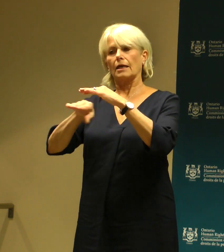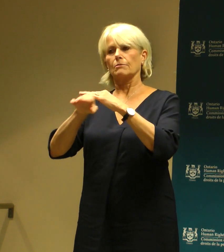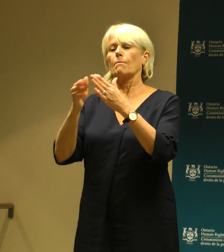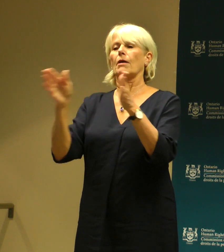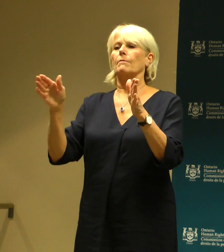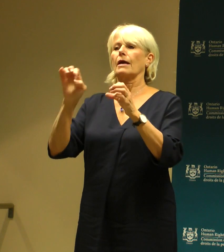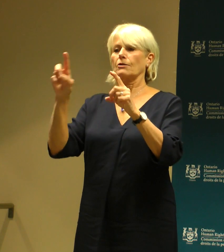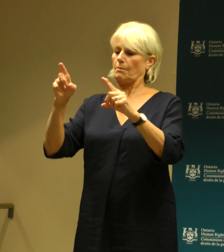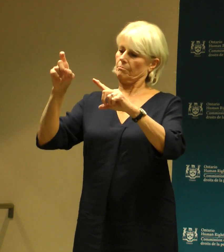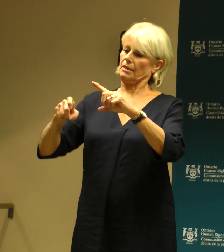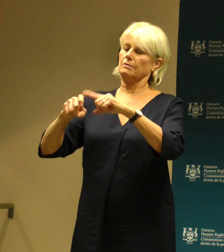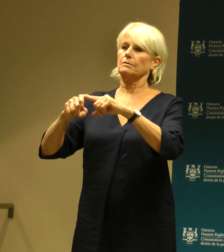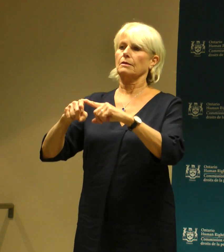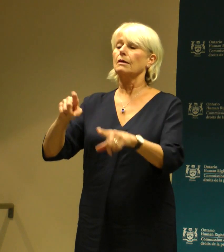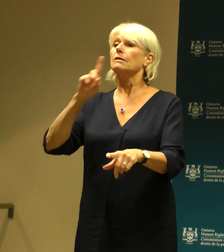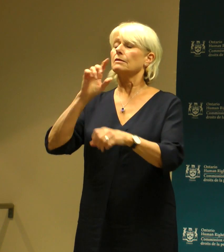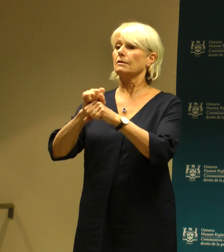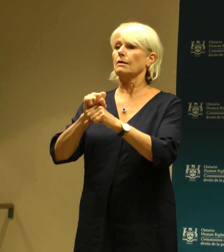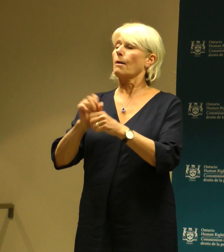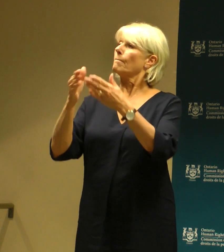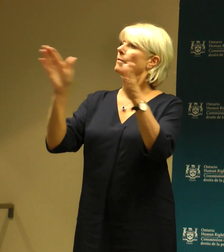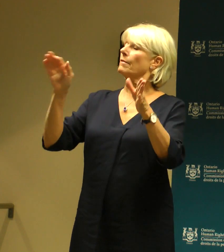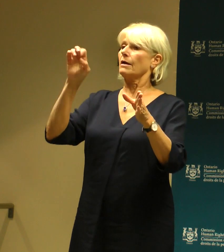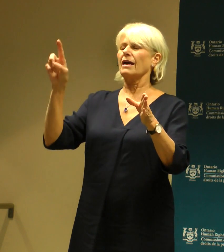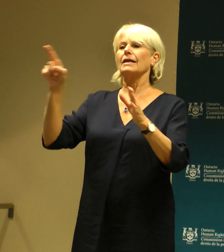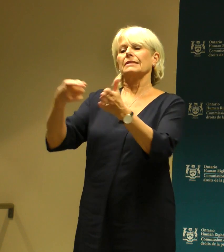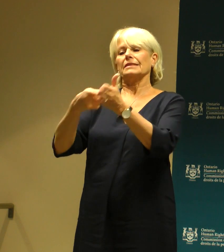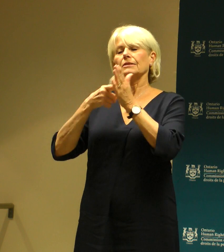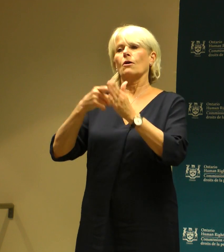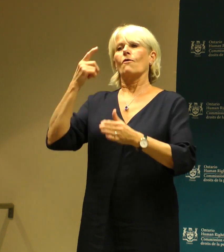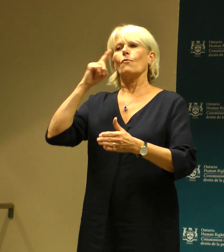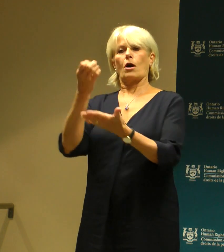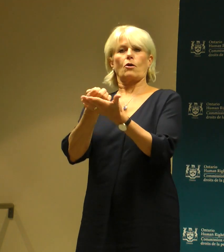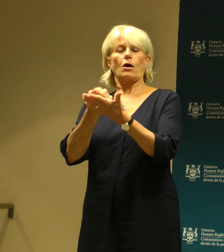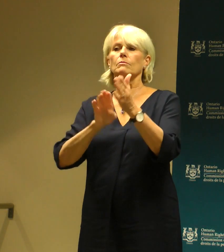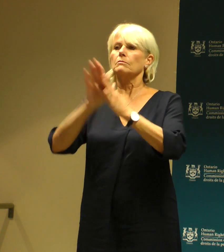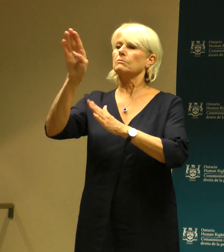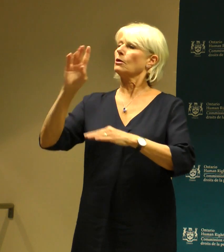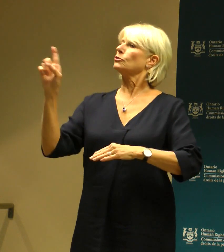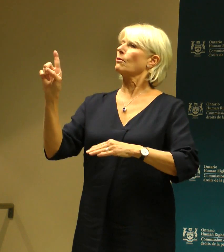Indeed, public education is essential to our economy and our democracy.